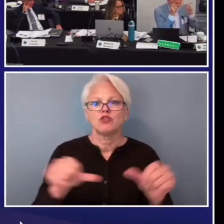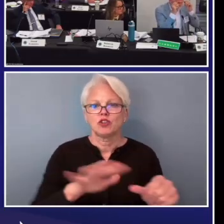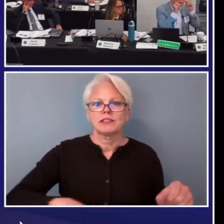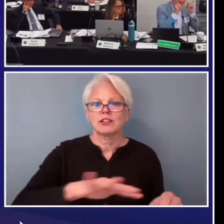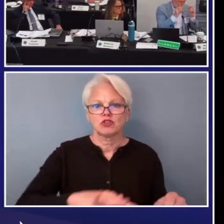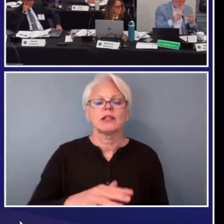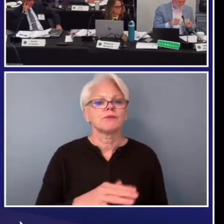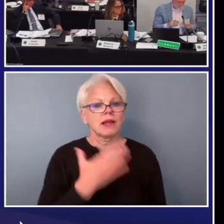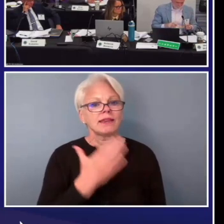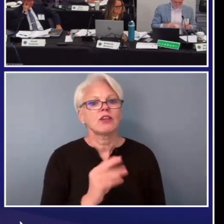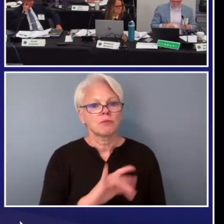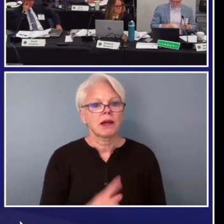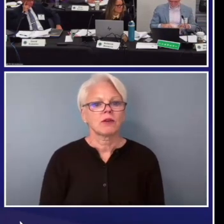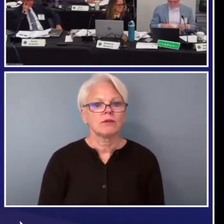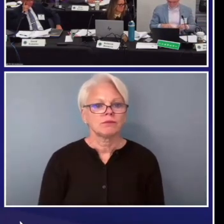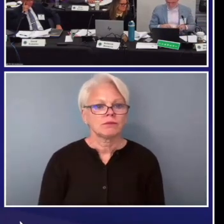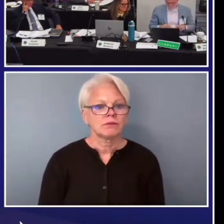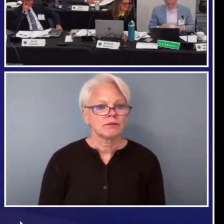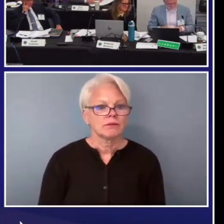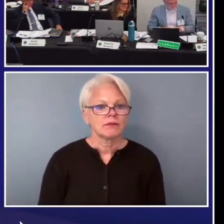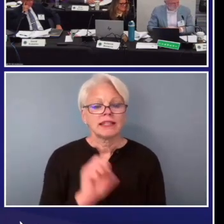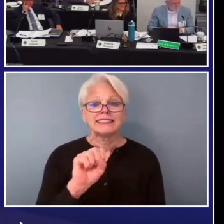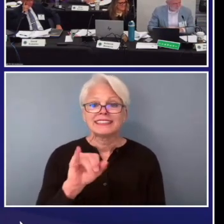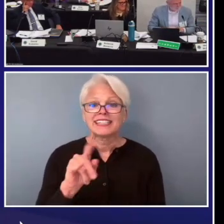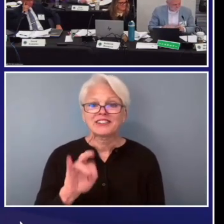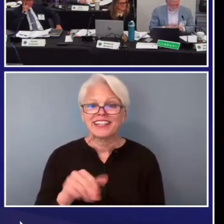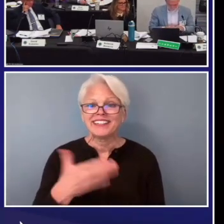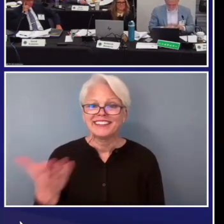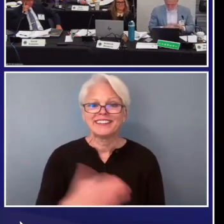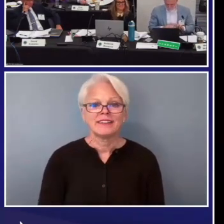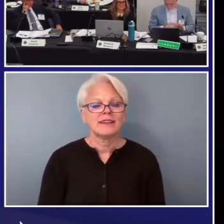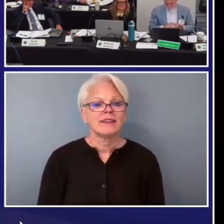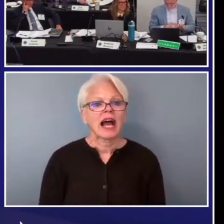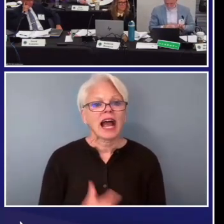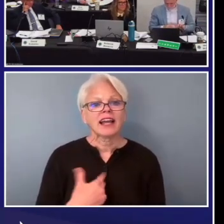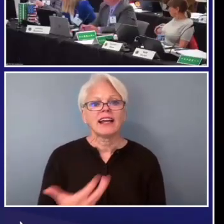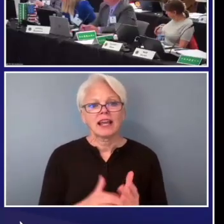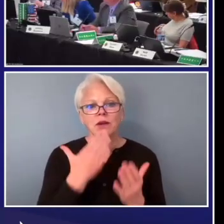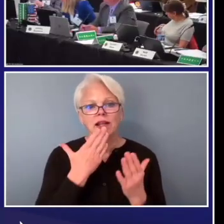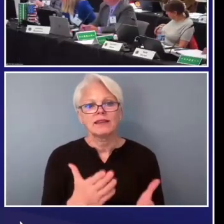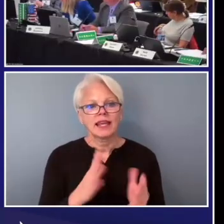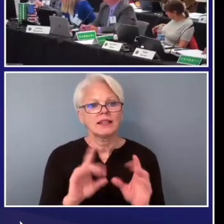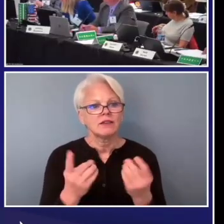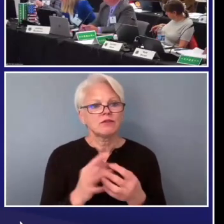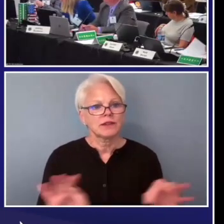Thank you, Michael. Siri, I'm coming over to you. Um, I just want to thank, again, the department for the important work and careful work.